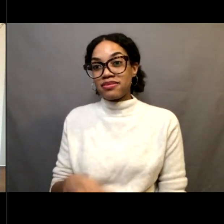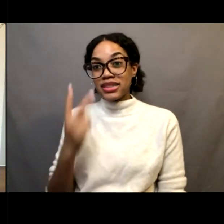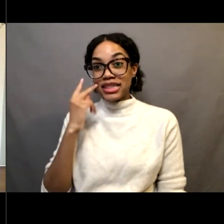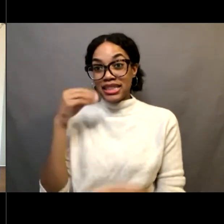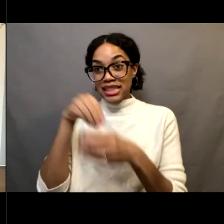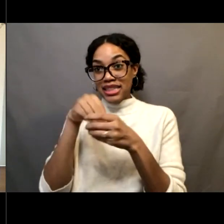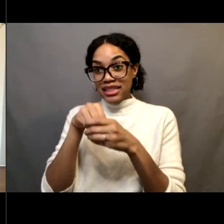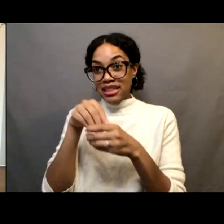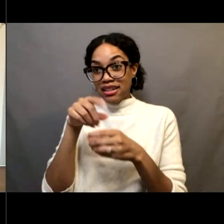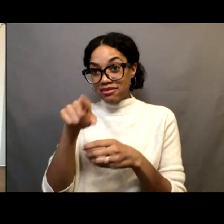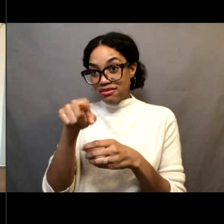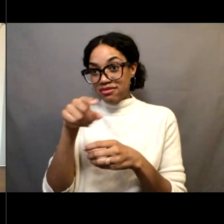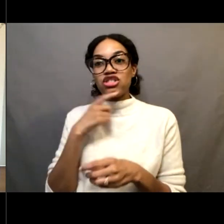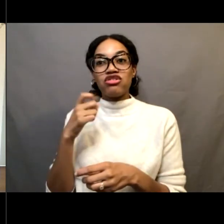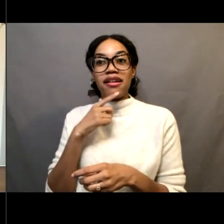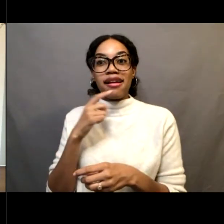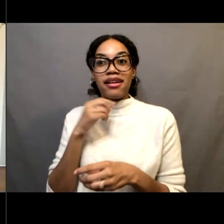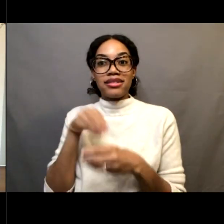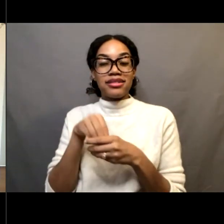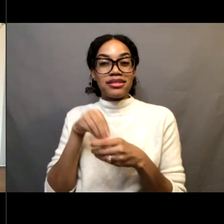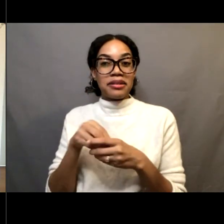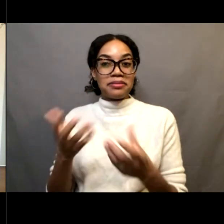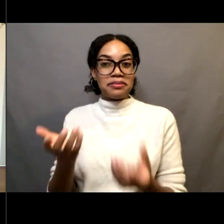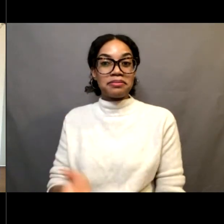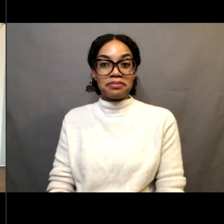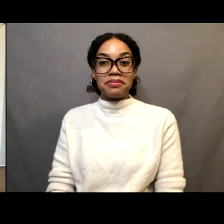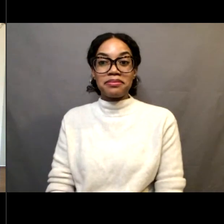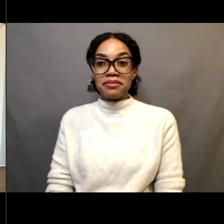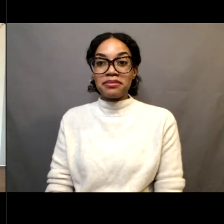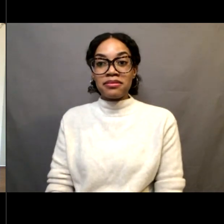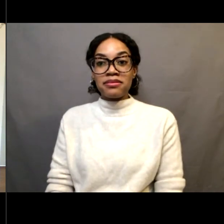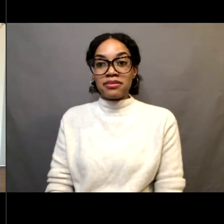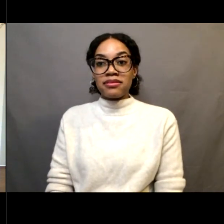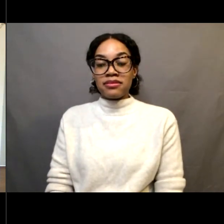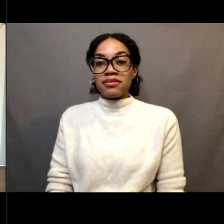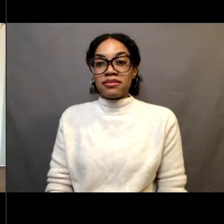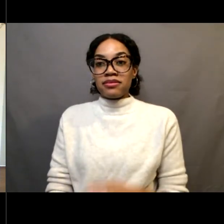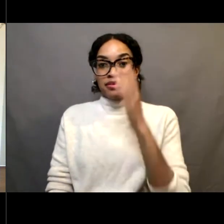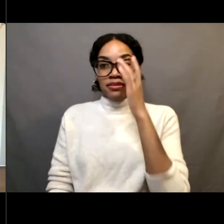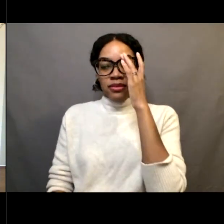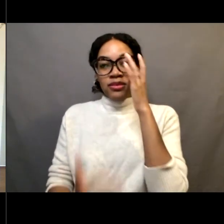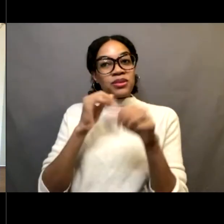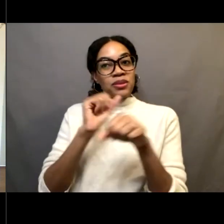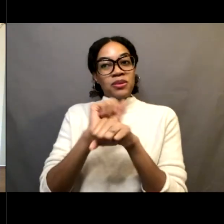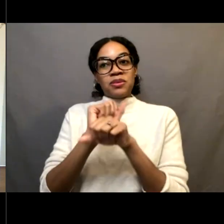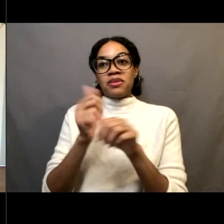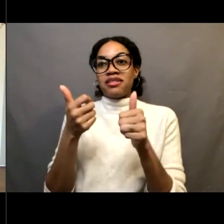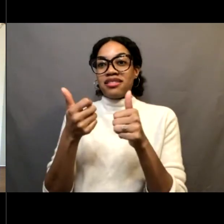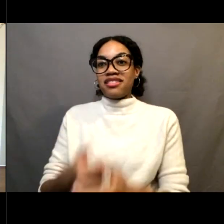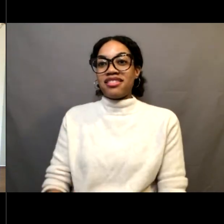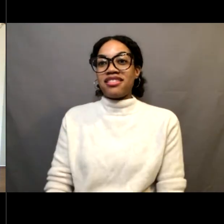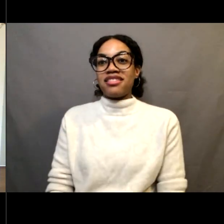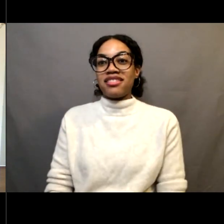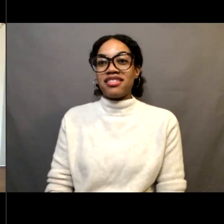it's pretty darn dry in there. We did some good work. [Grace] Alice and Paul predicted that the kids